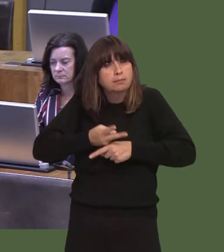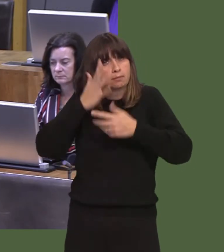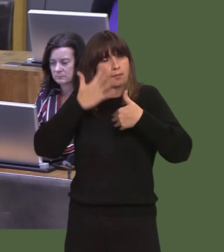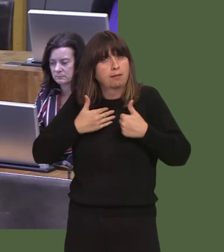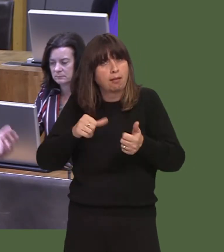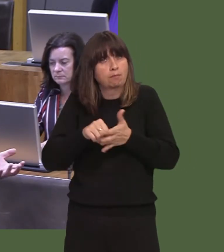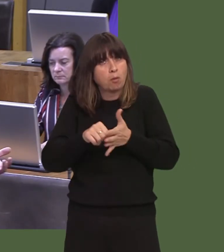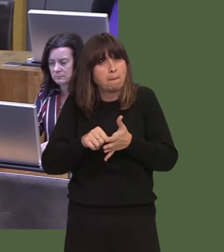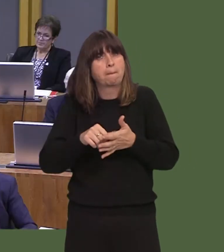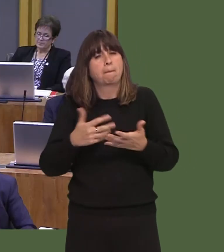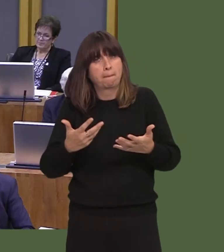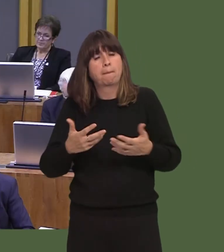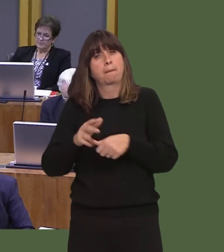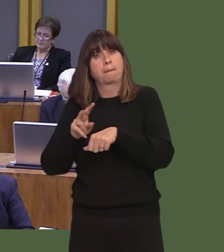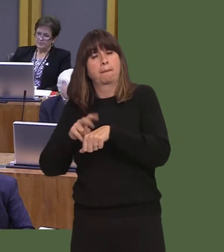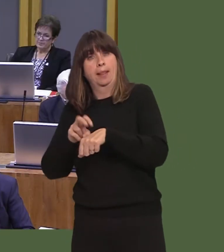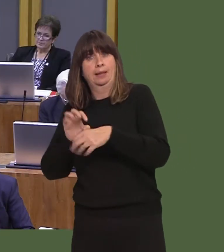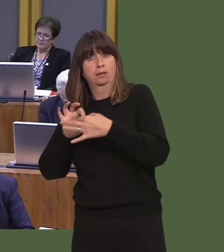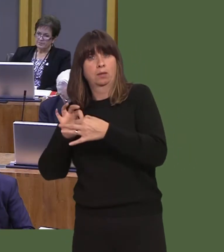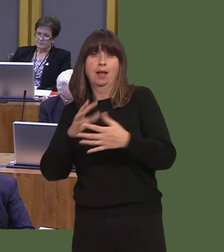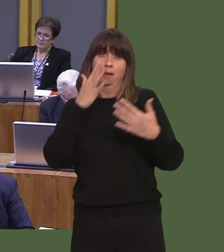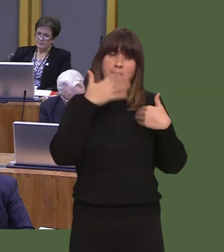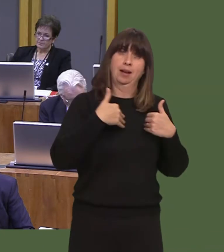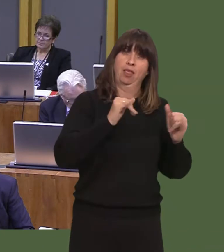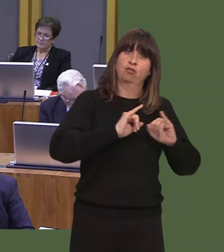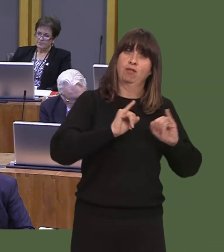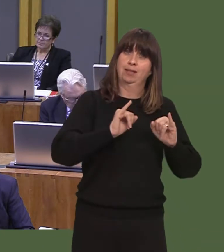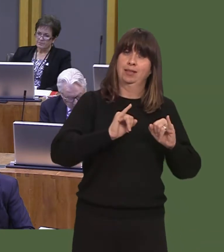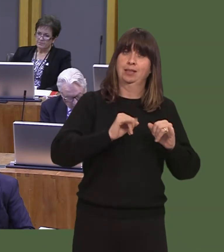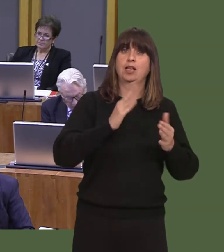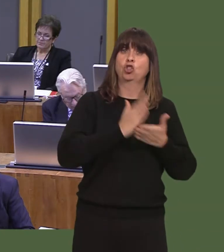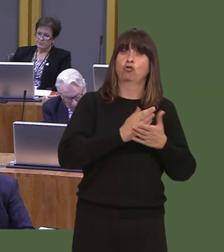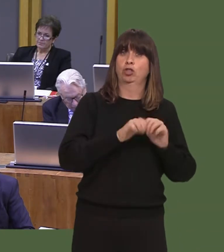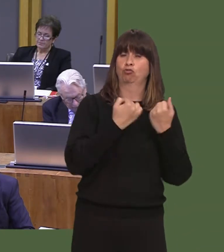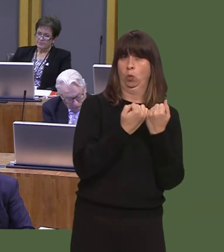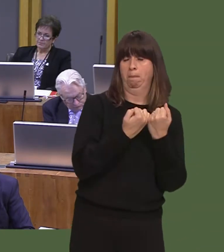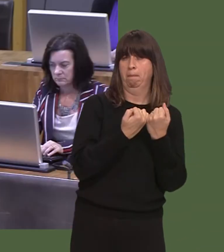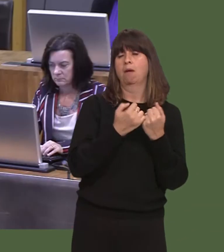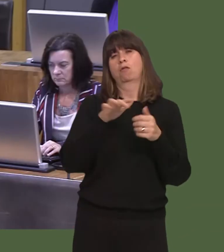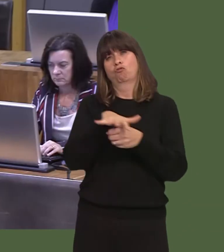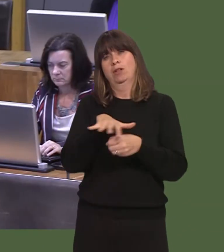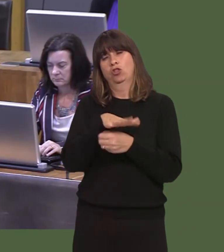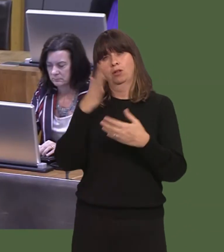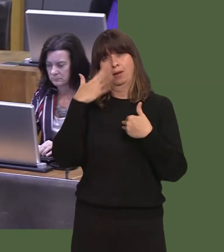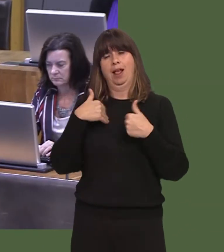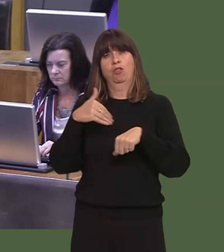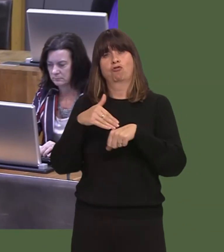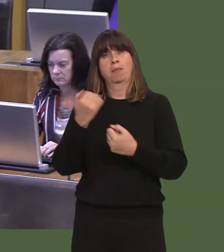with the police forces and also with the mental health crisis care concordat assurance group, and the regional mental health and criminal justice groups.